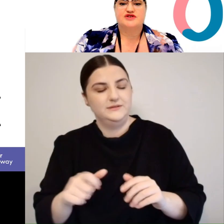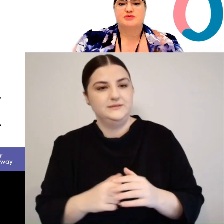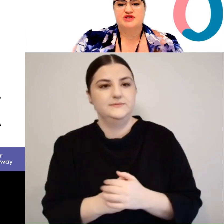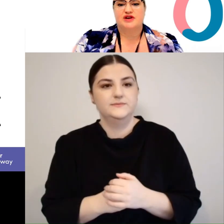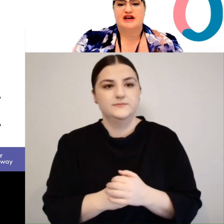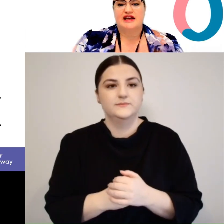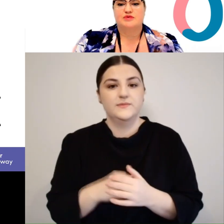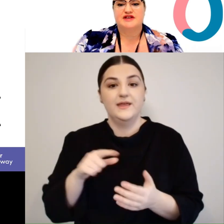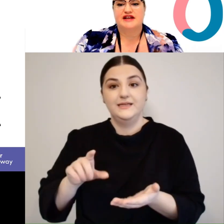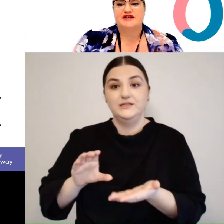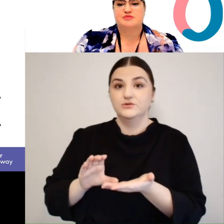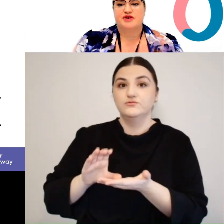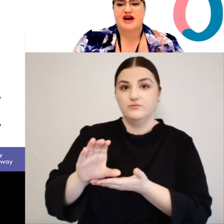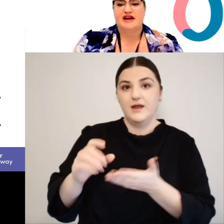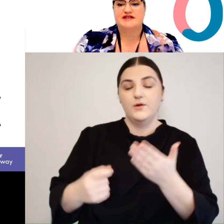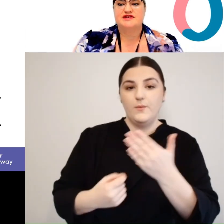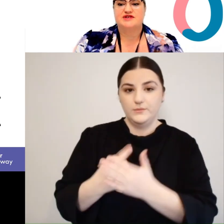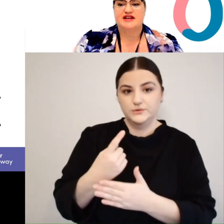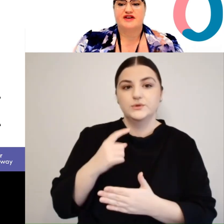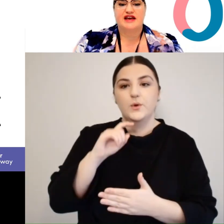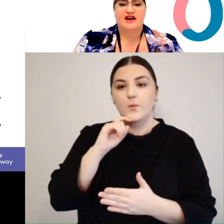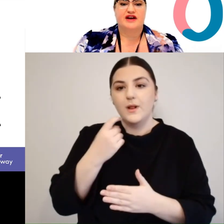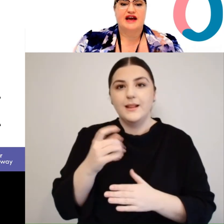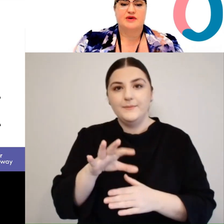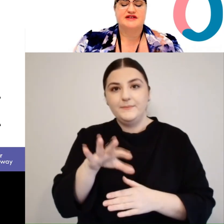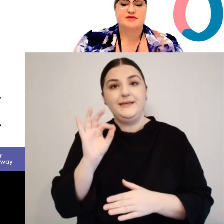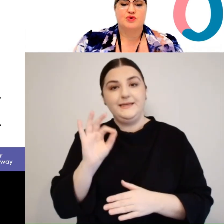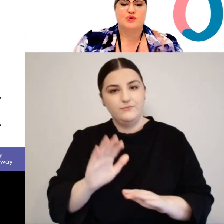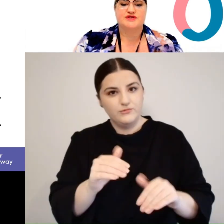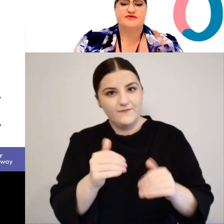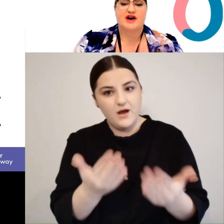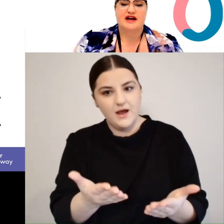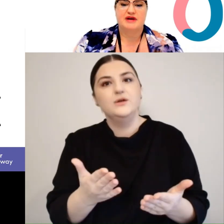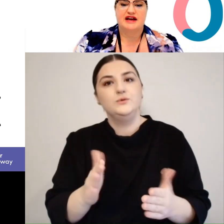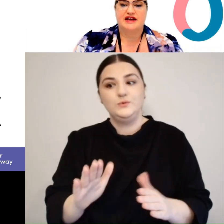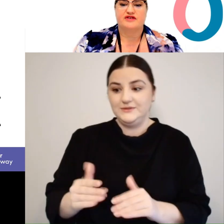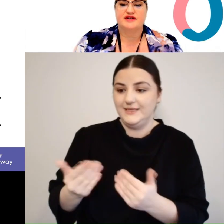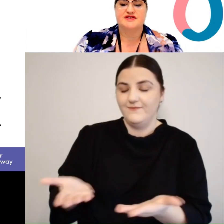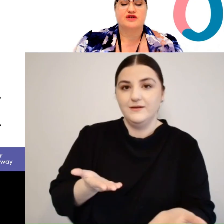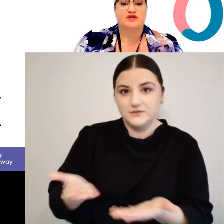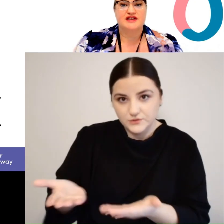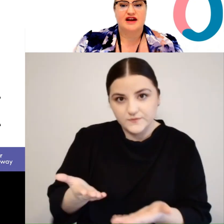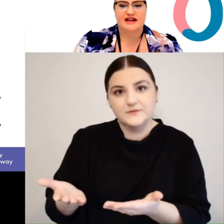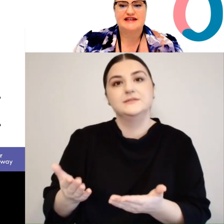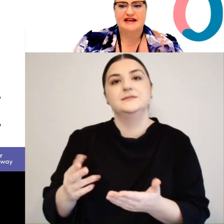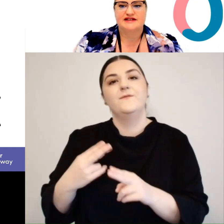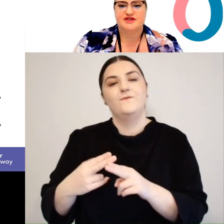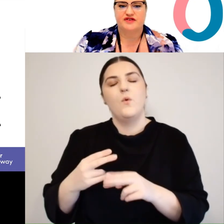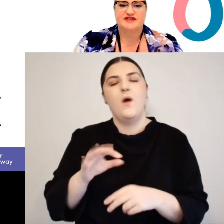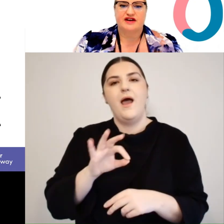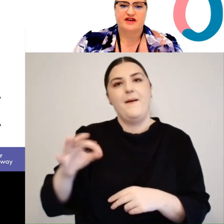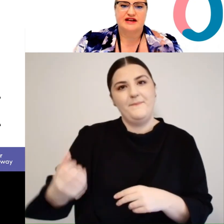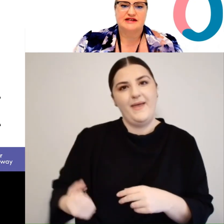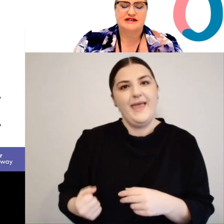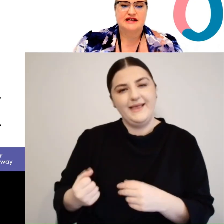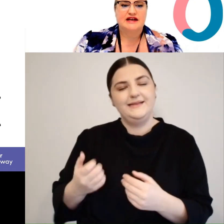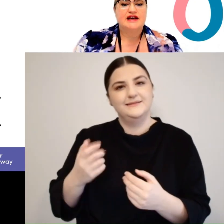This Grant Opportunity will select providers to deliver Carer Gateway supports for unpaid carers across 19 service areas.